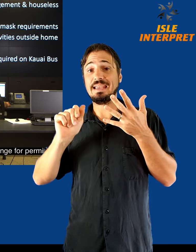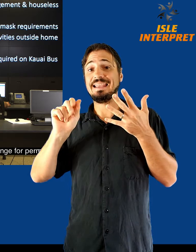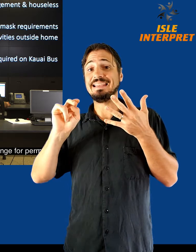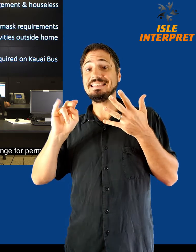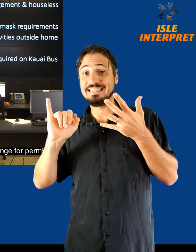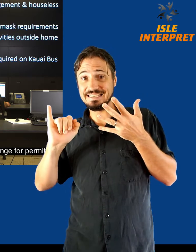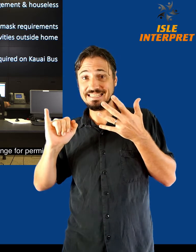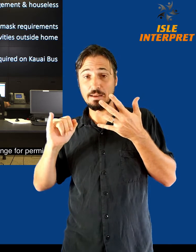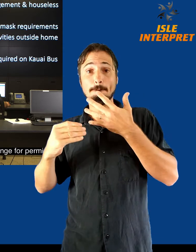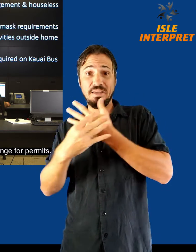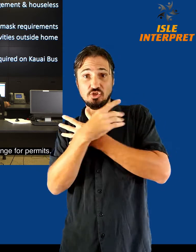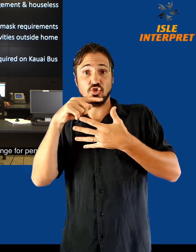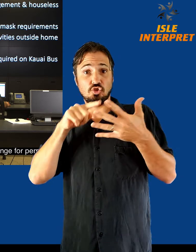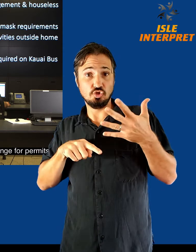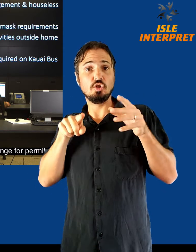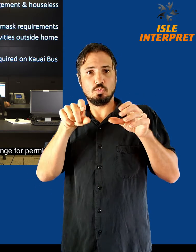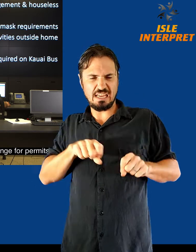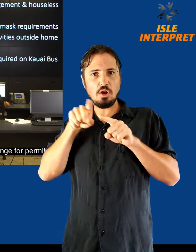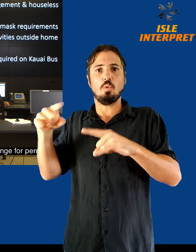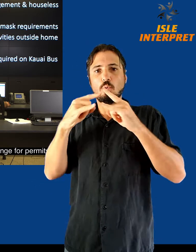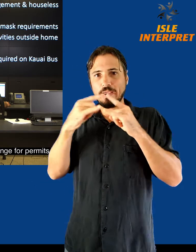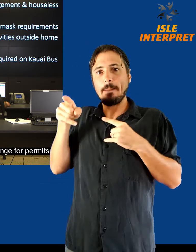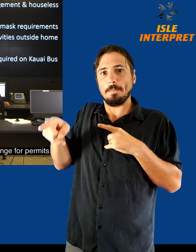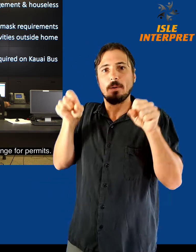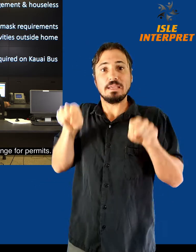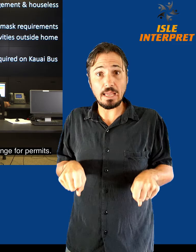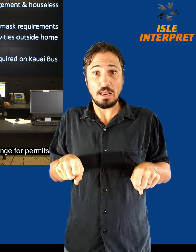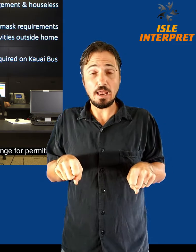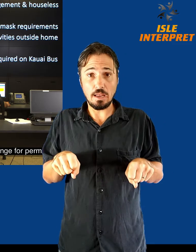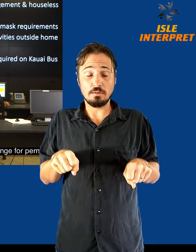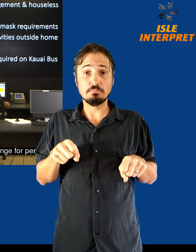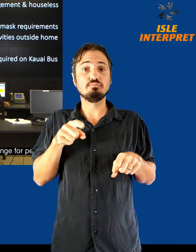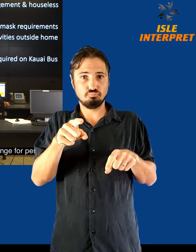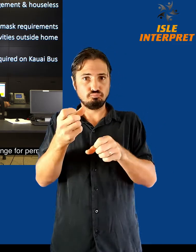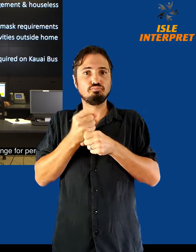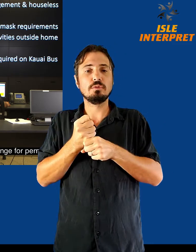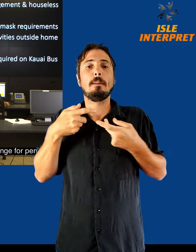County officers will reach out to people currently staying at the parks to arrange for permits.